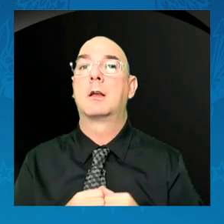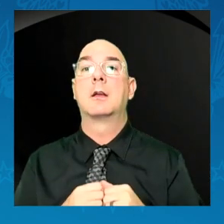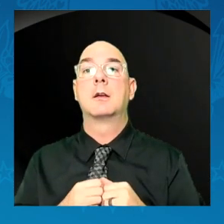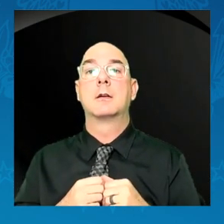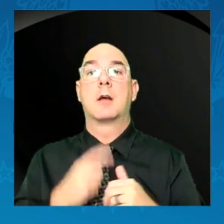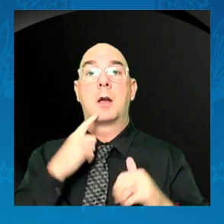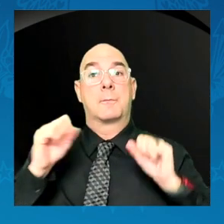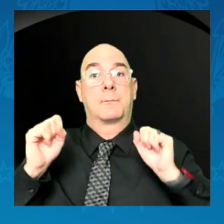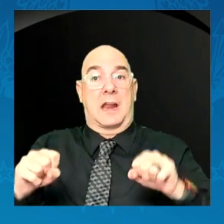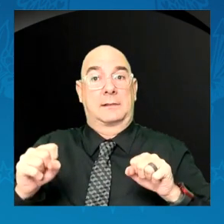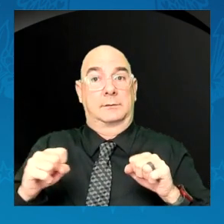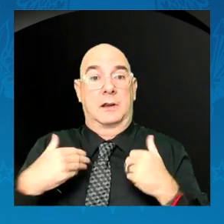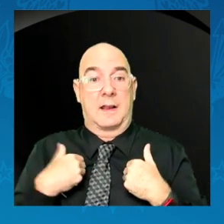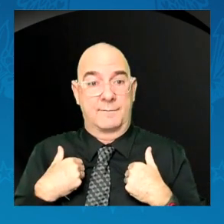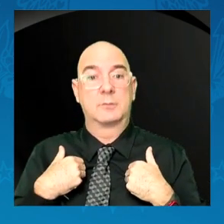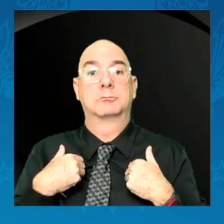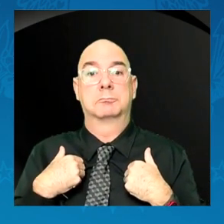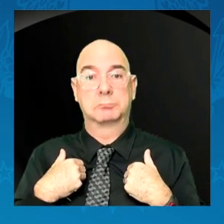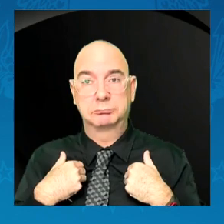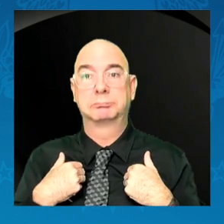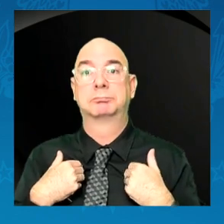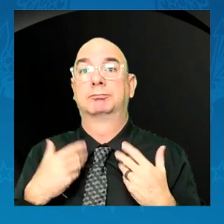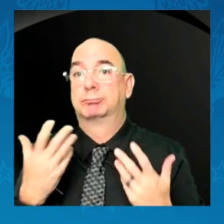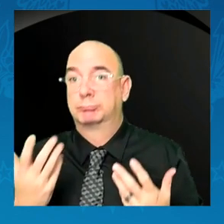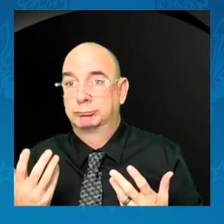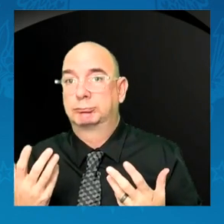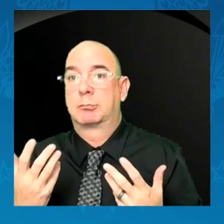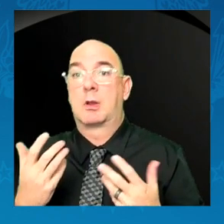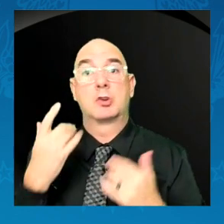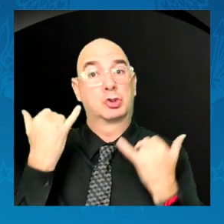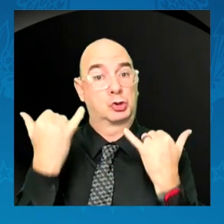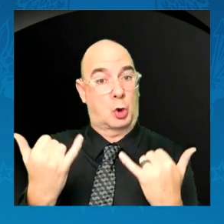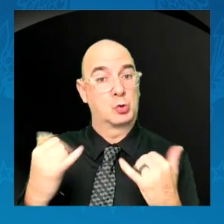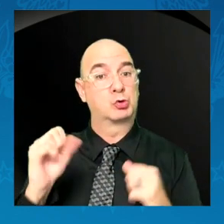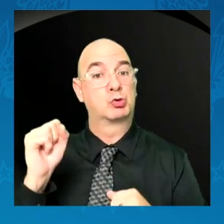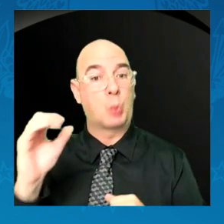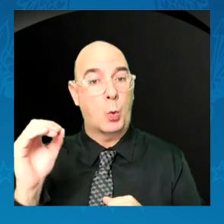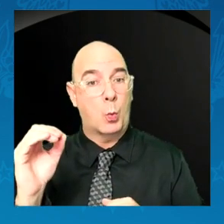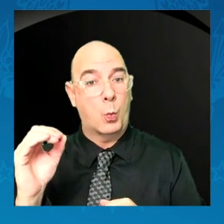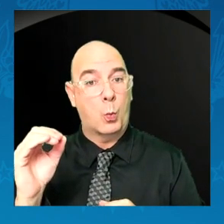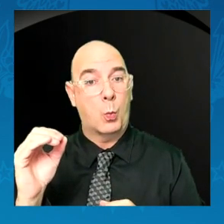Innovate. So to that end, I'm asking the Office of Science and Technology policy